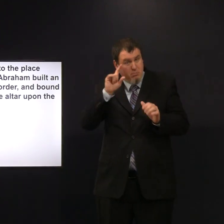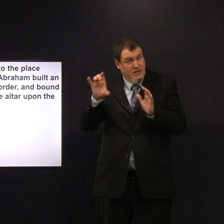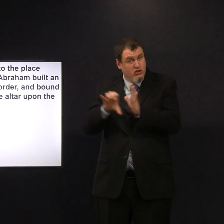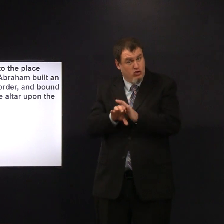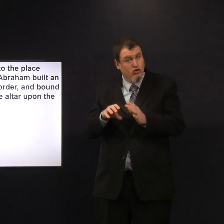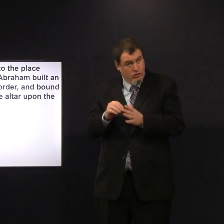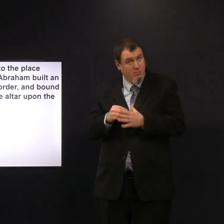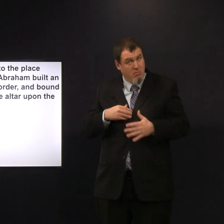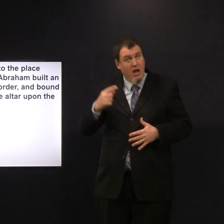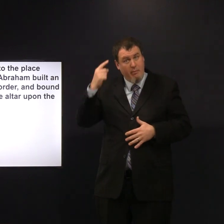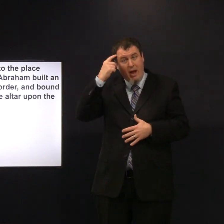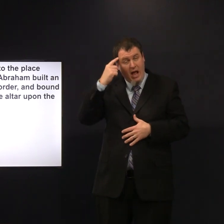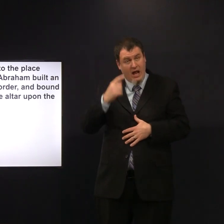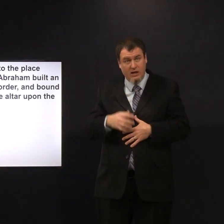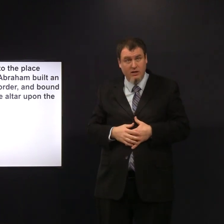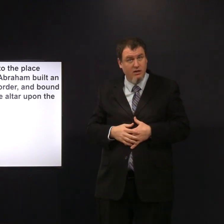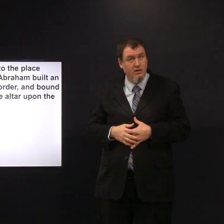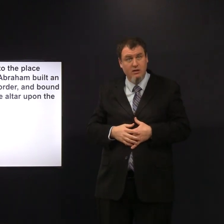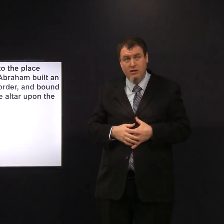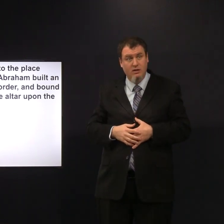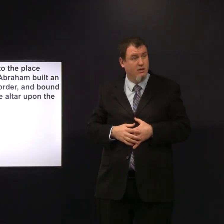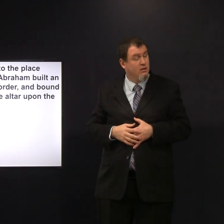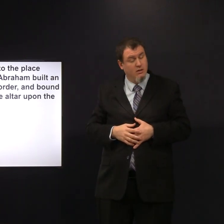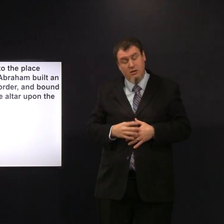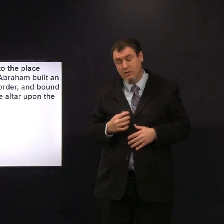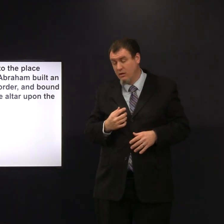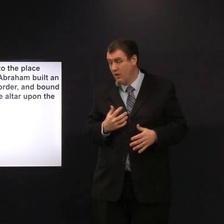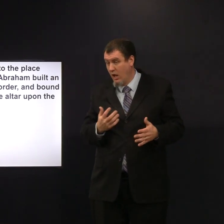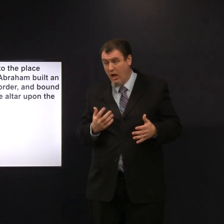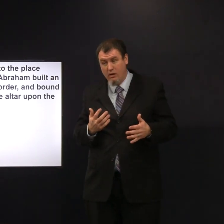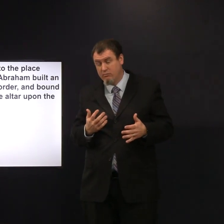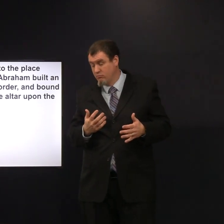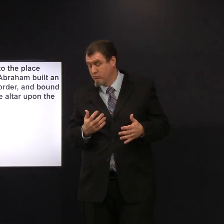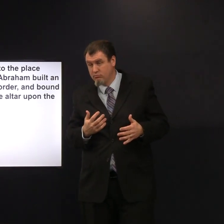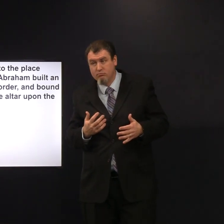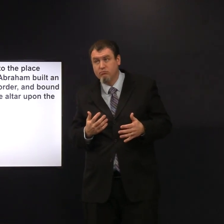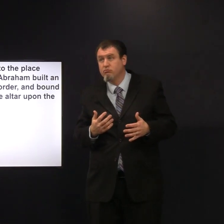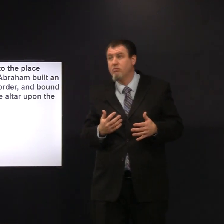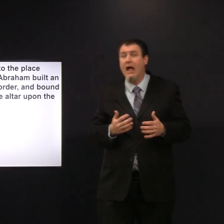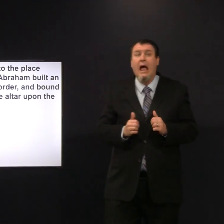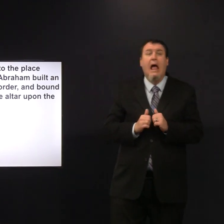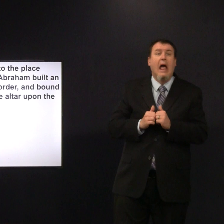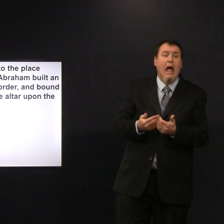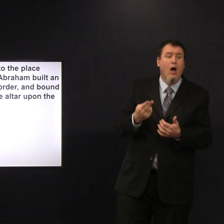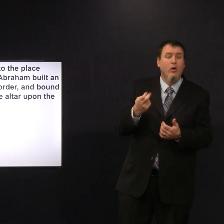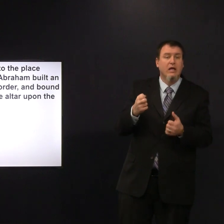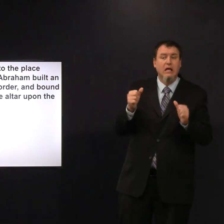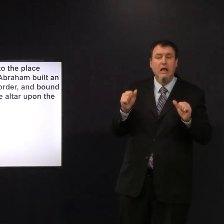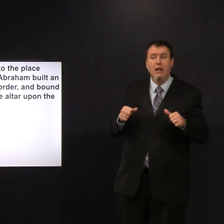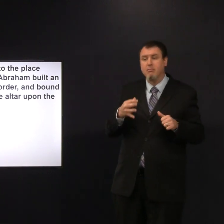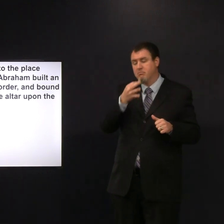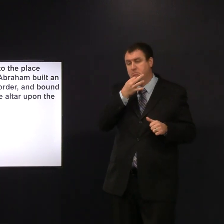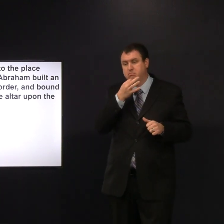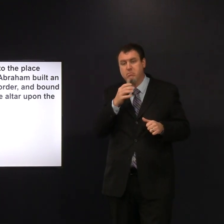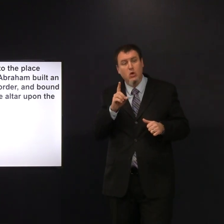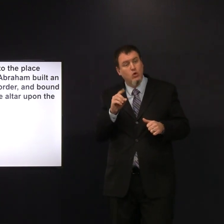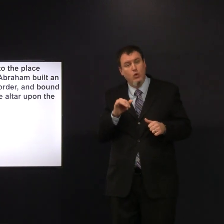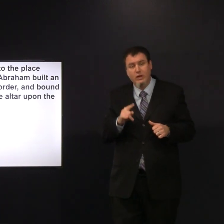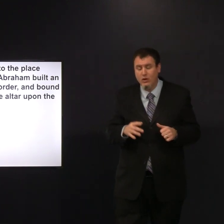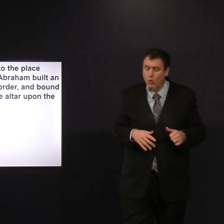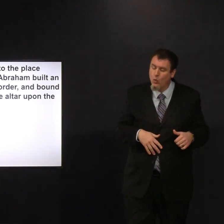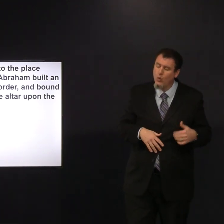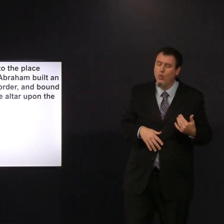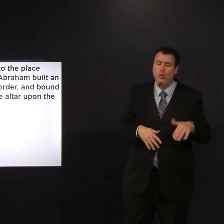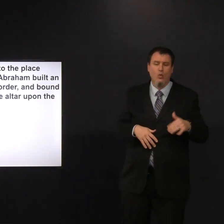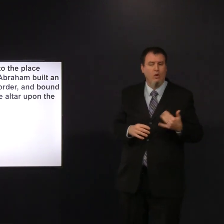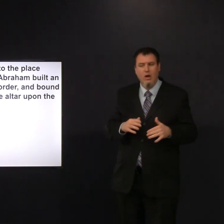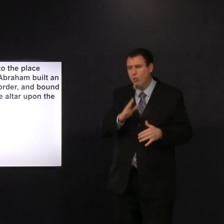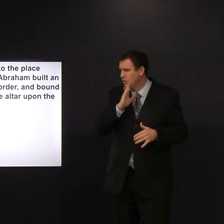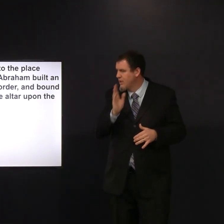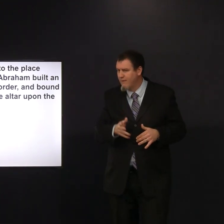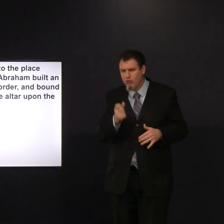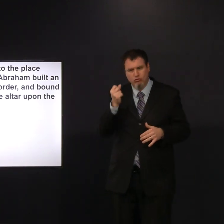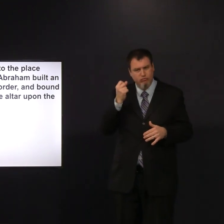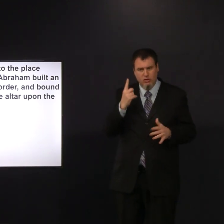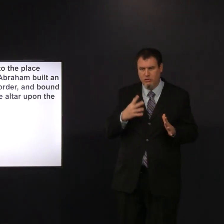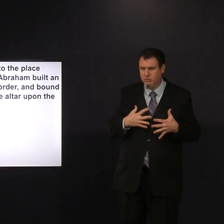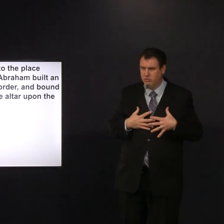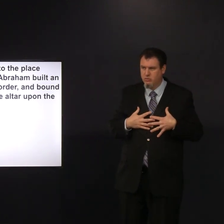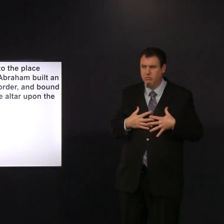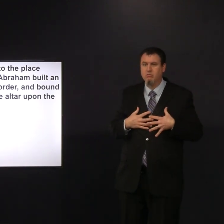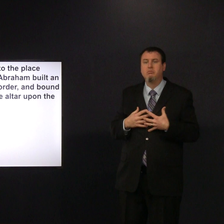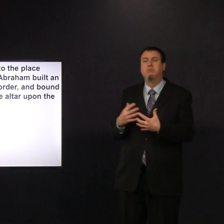I can't imagine I can picture it in my mind but how he could do that I will never understand